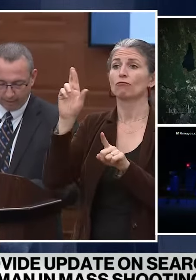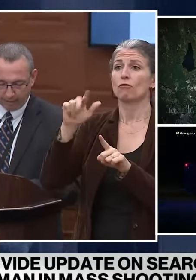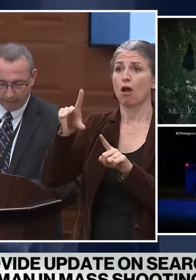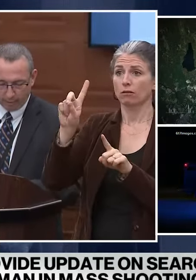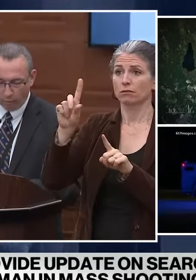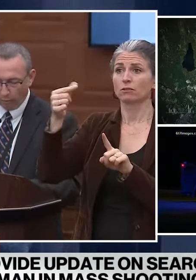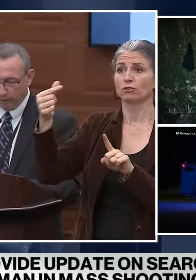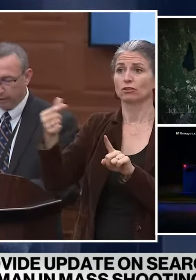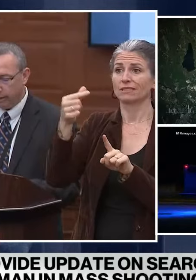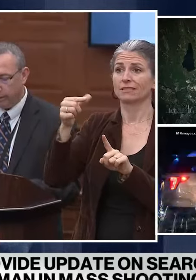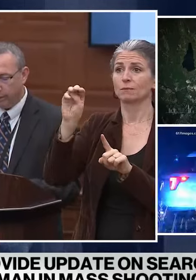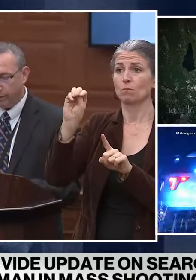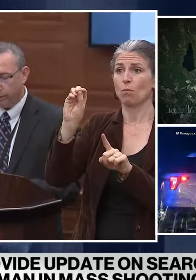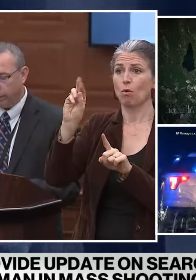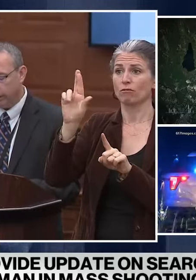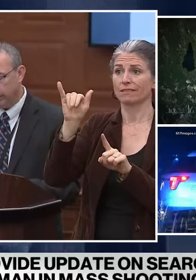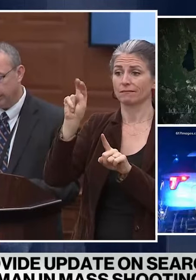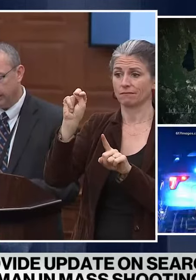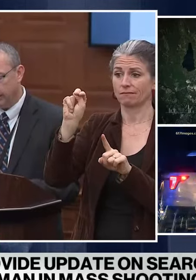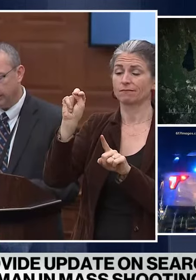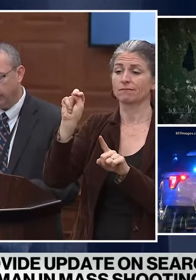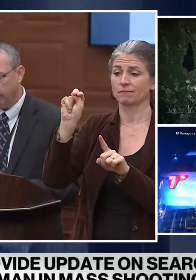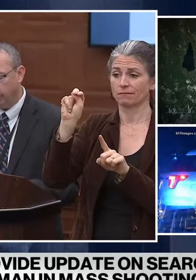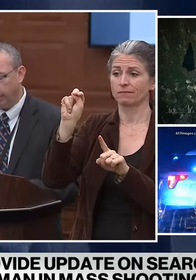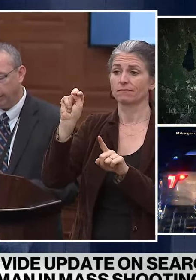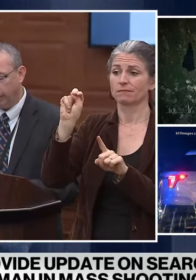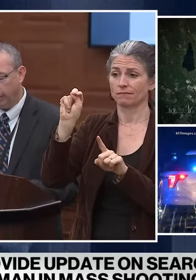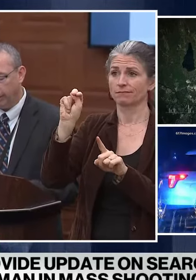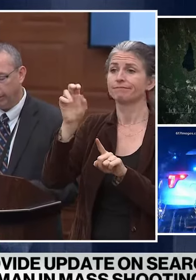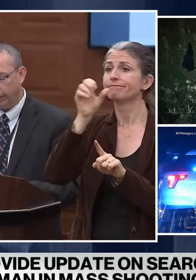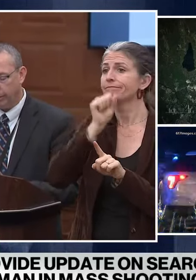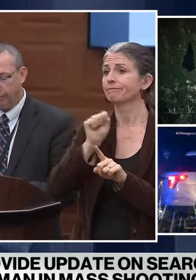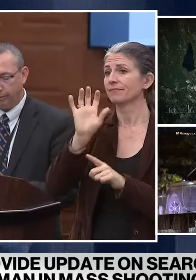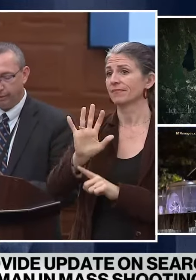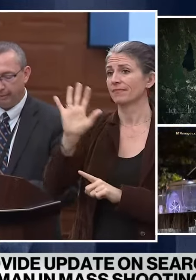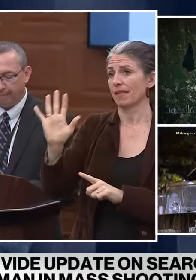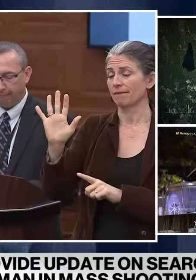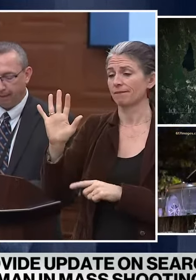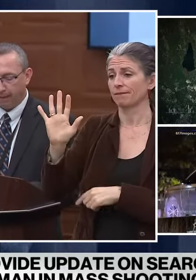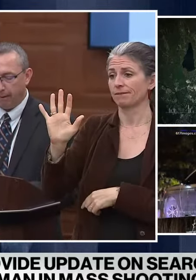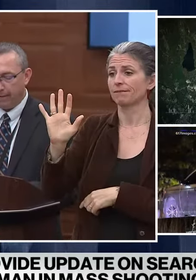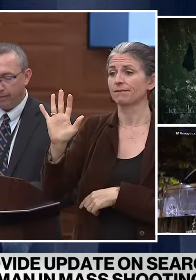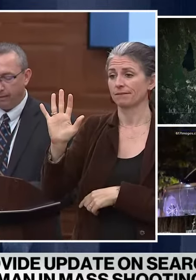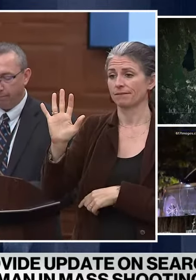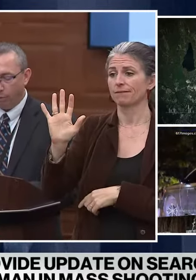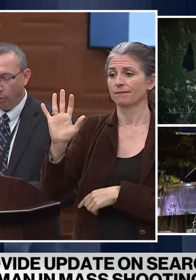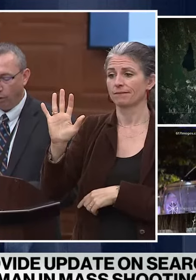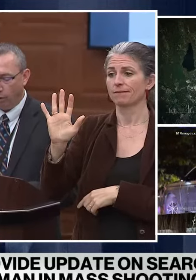IT, AND THAT IS MORIN 55.